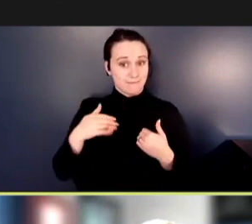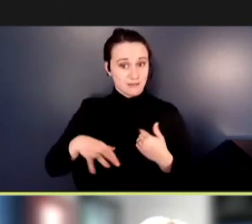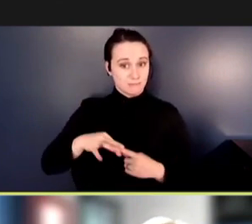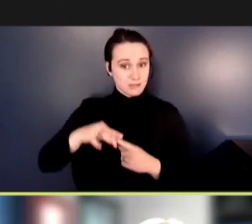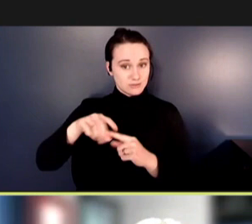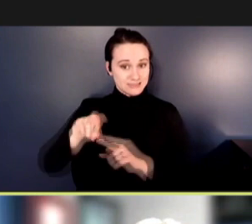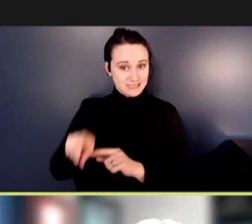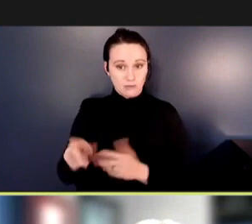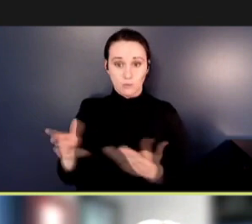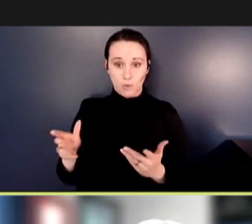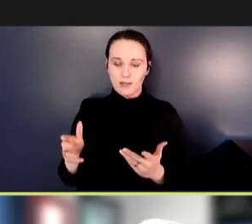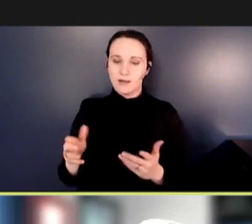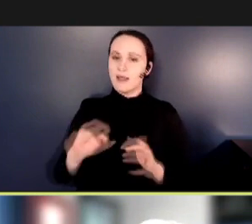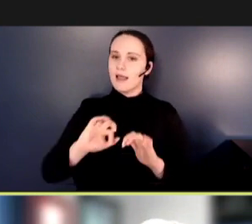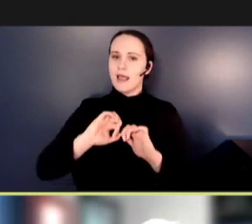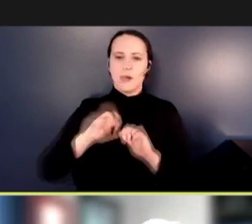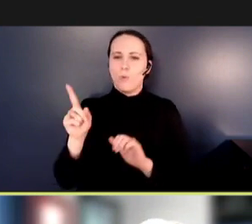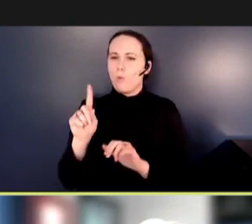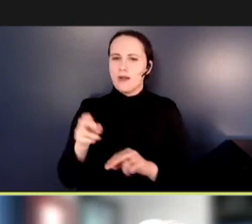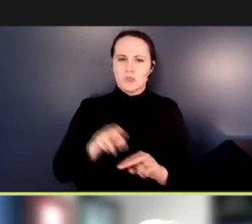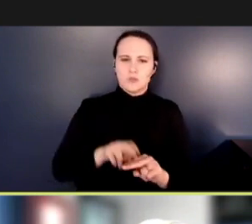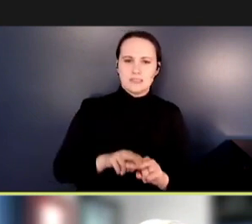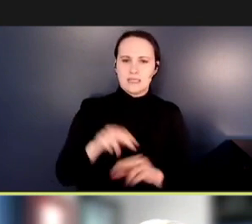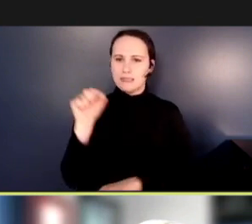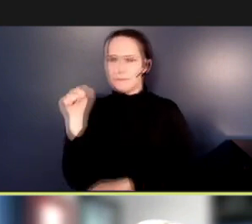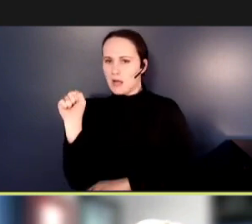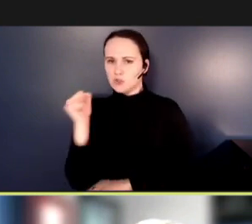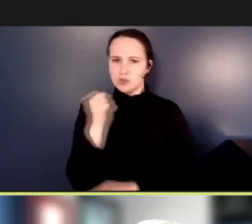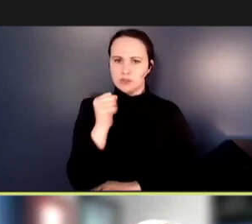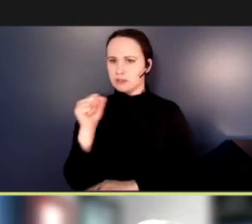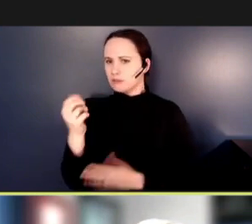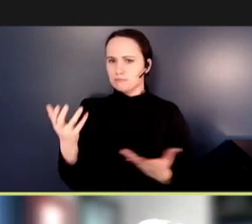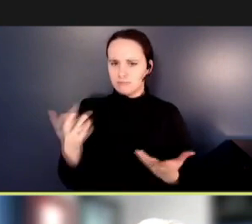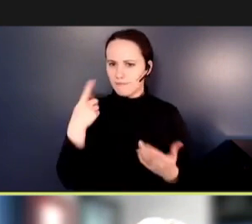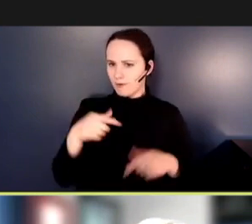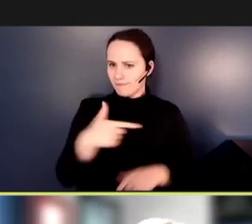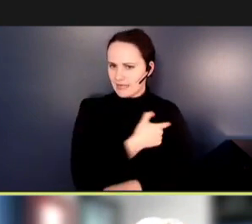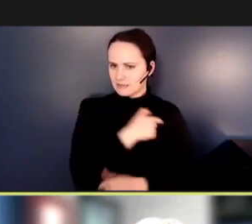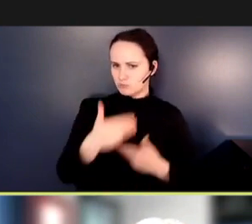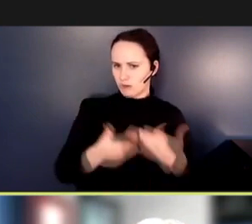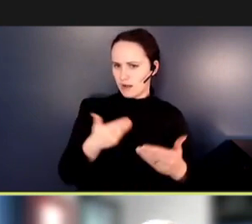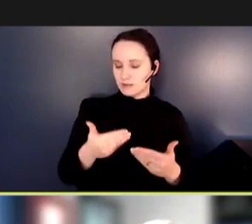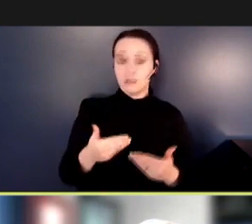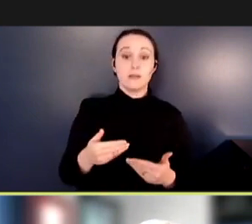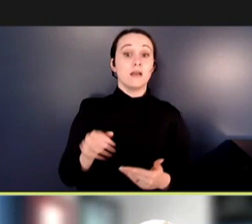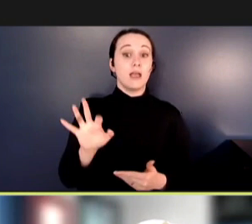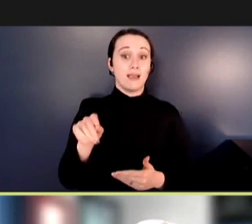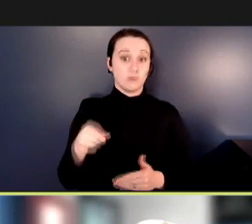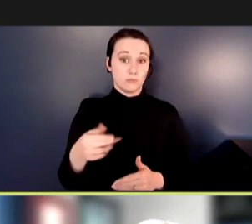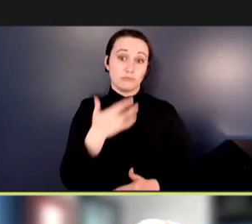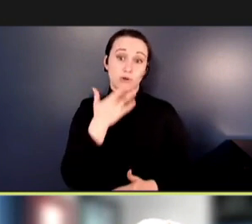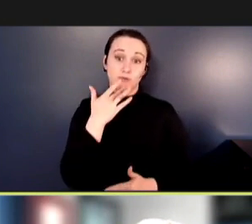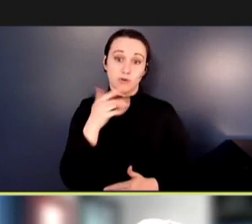positioning as you're doing these vaccines. It's been found that the upright rather than lying down